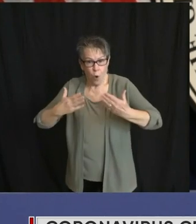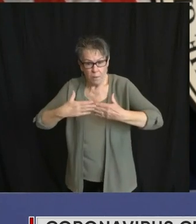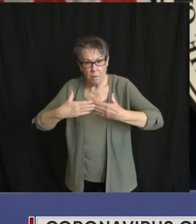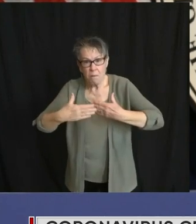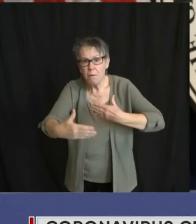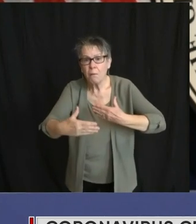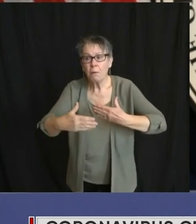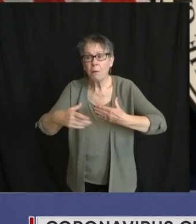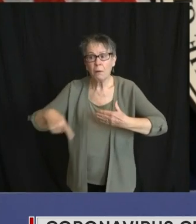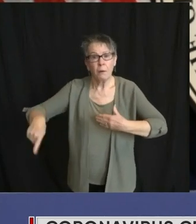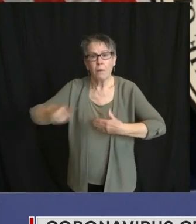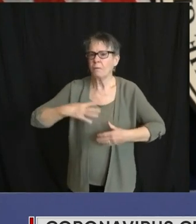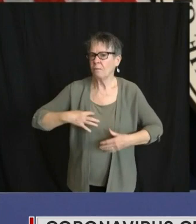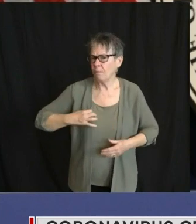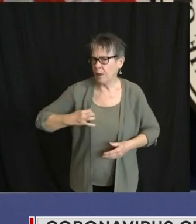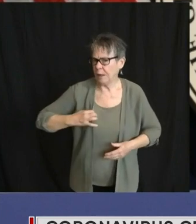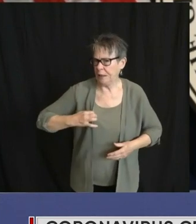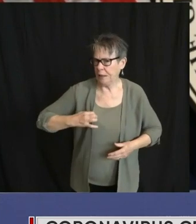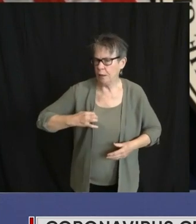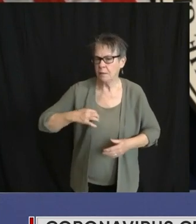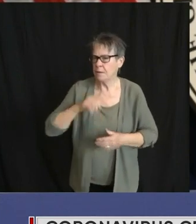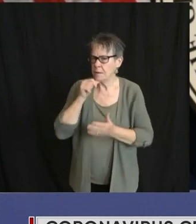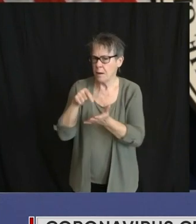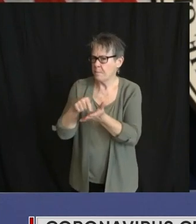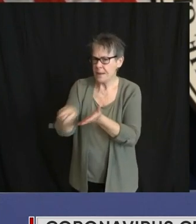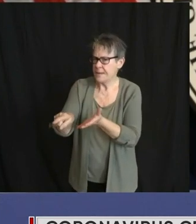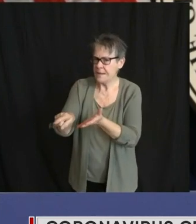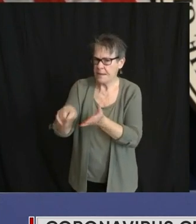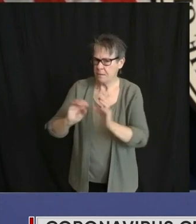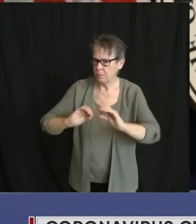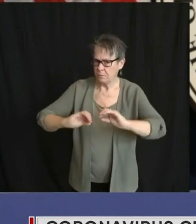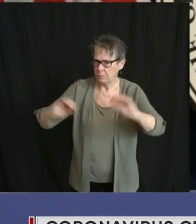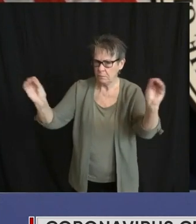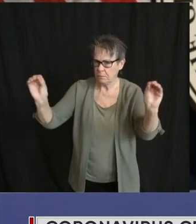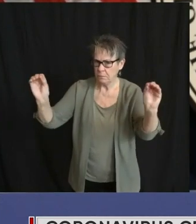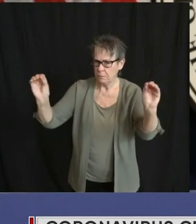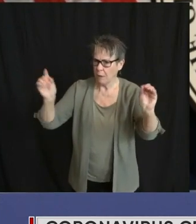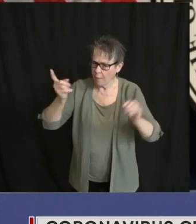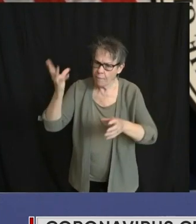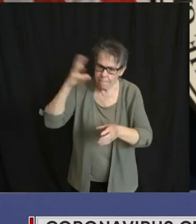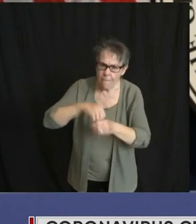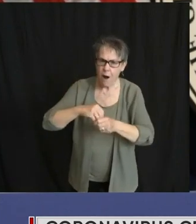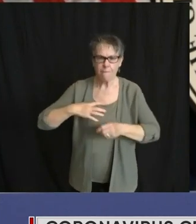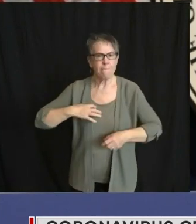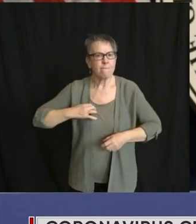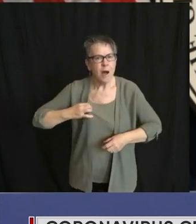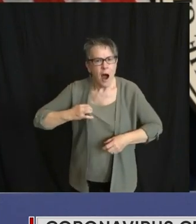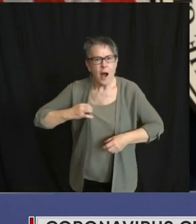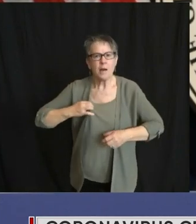I AM GOING TO TURN IT TO PAT ON